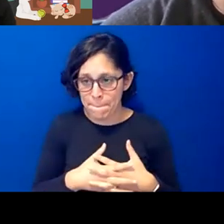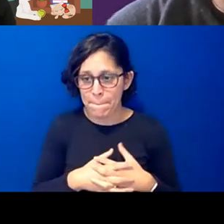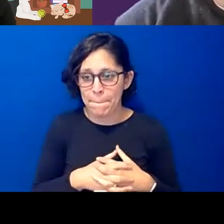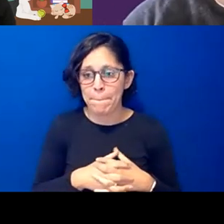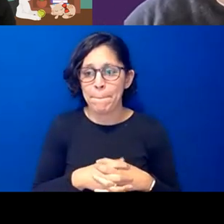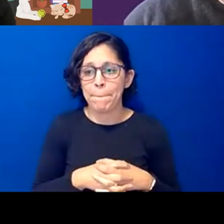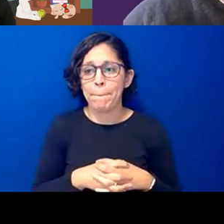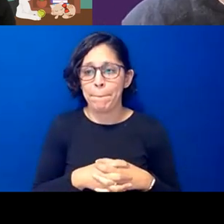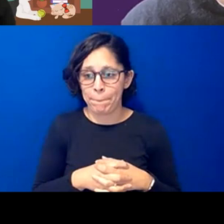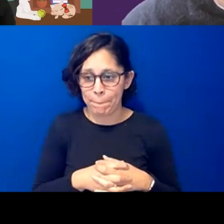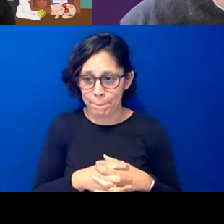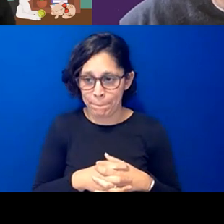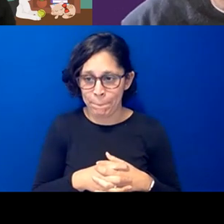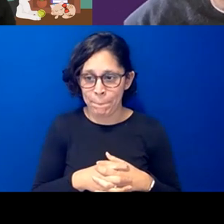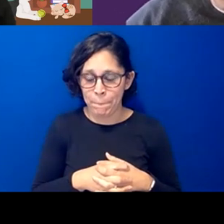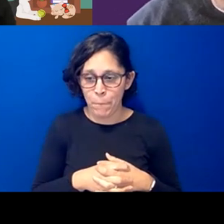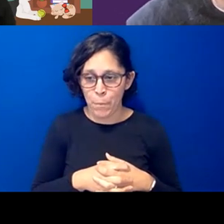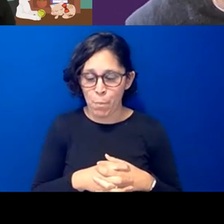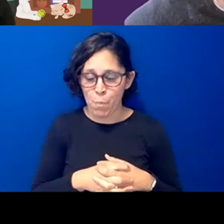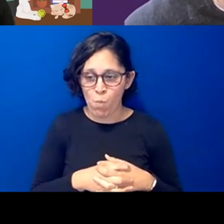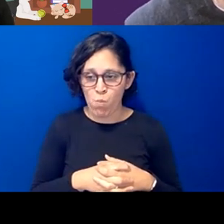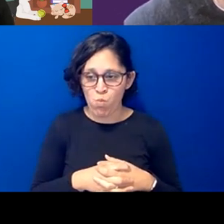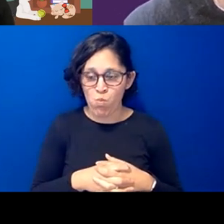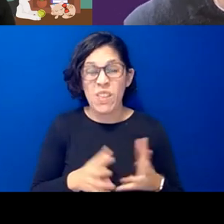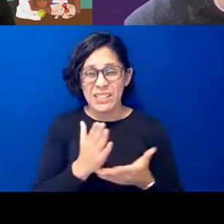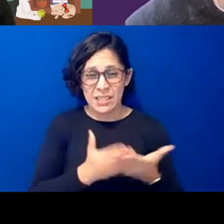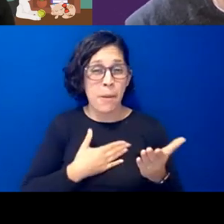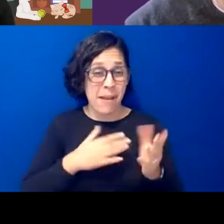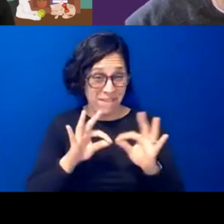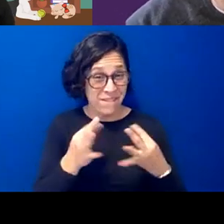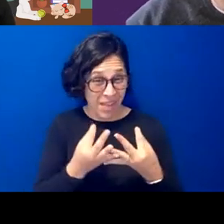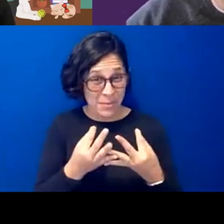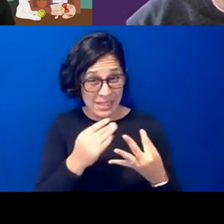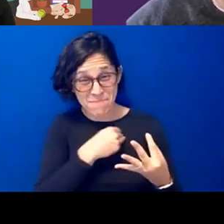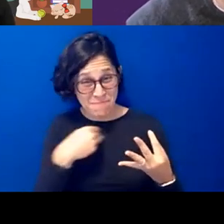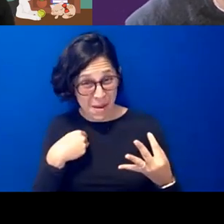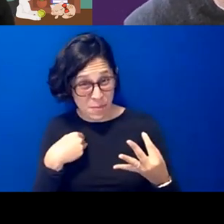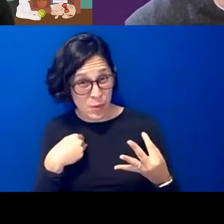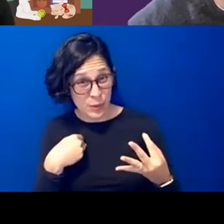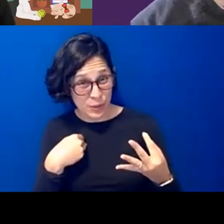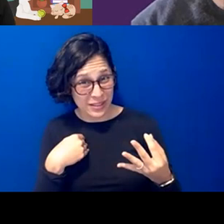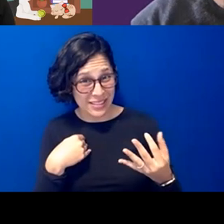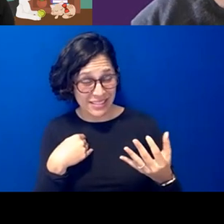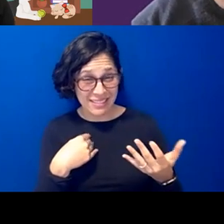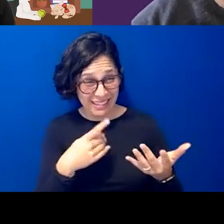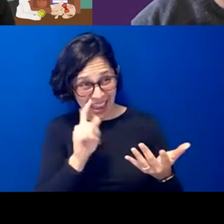Aurora Chang: You know I had to get permission from some of my family members to write about some of the things that I wrote you know um.